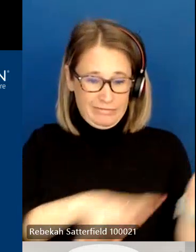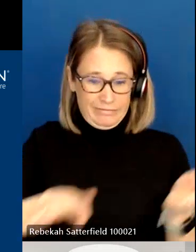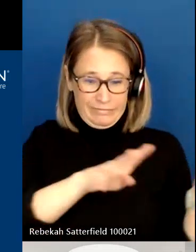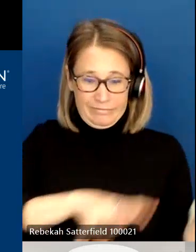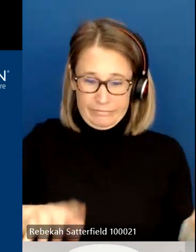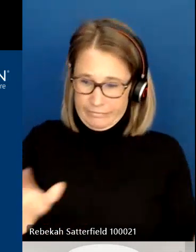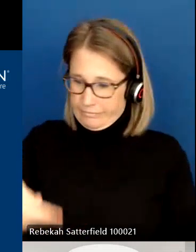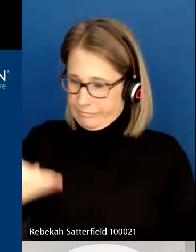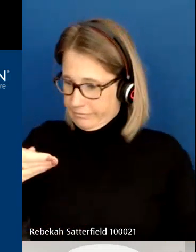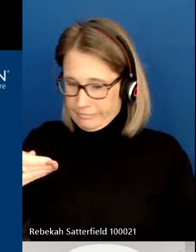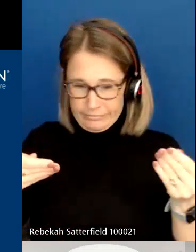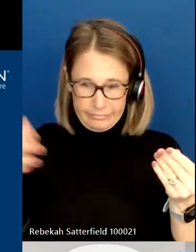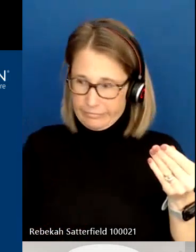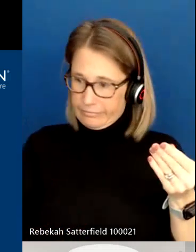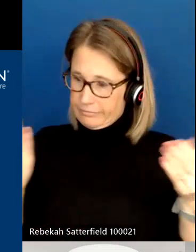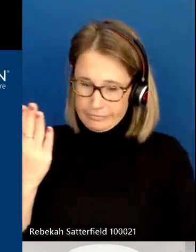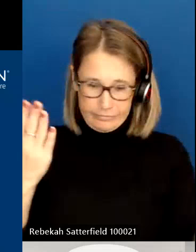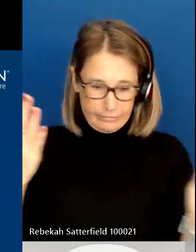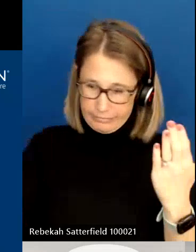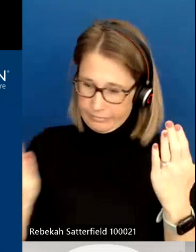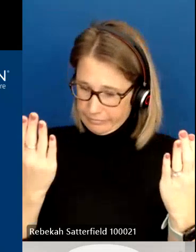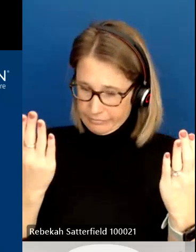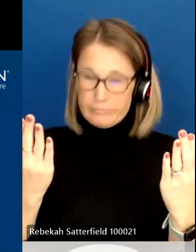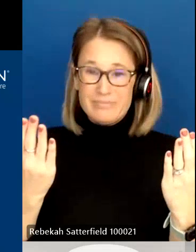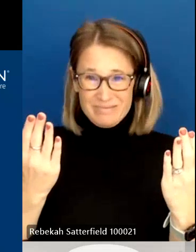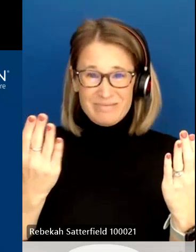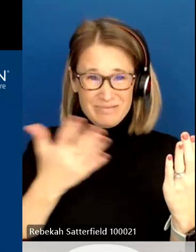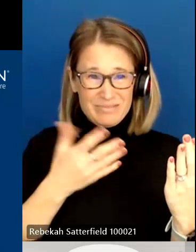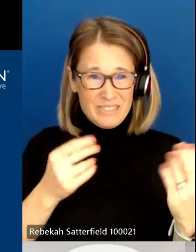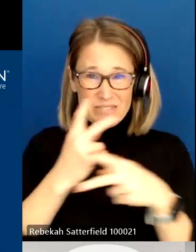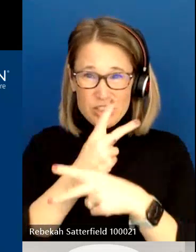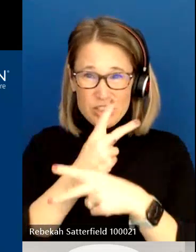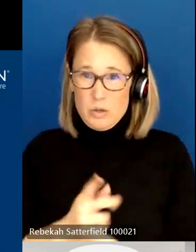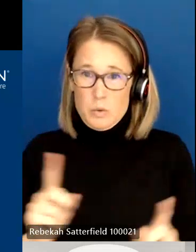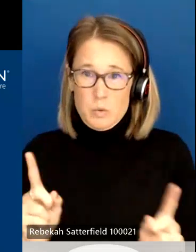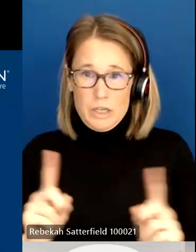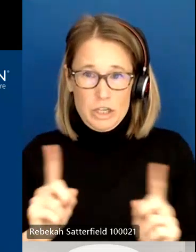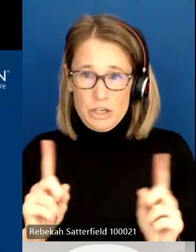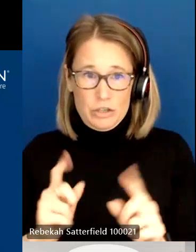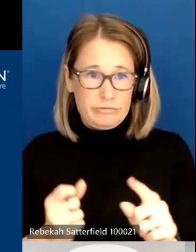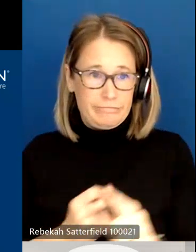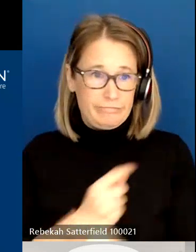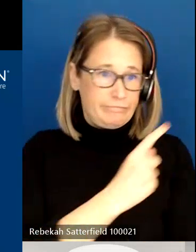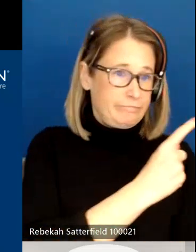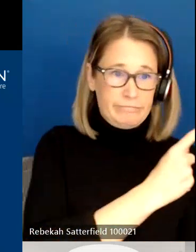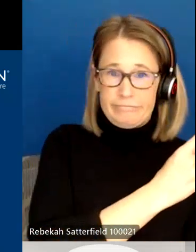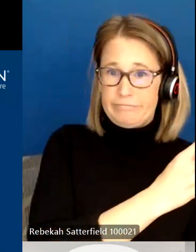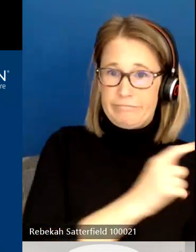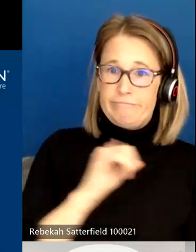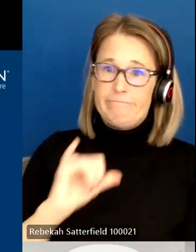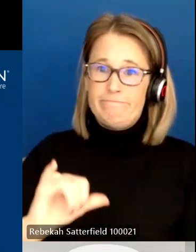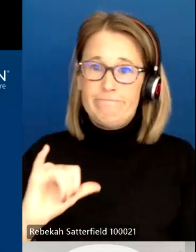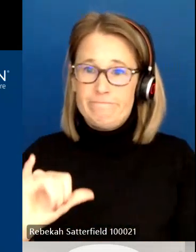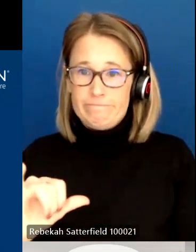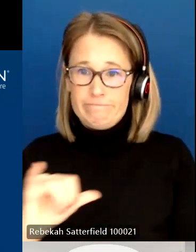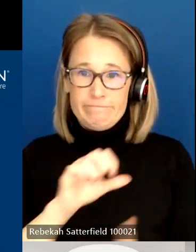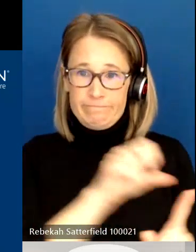observed and monitoring where there are deviations that can be understood can be identified uh along